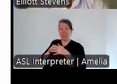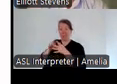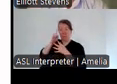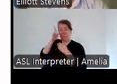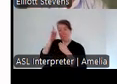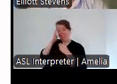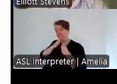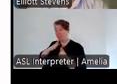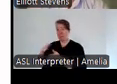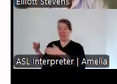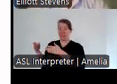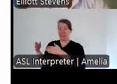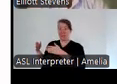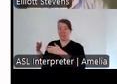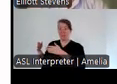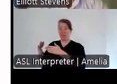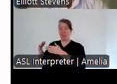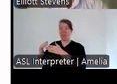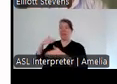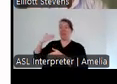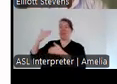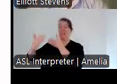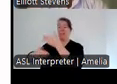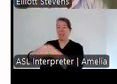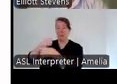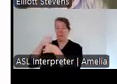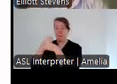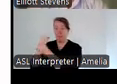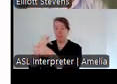And then once they've made a project, and if their project does have accessibility problems,